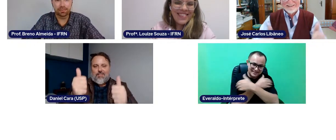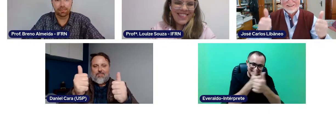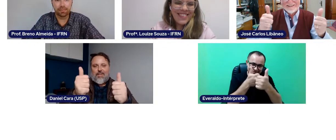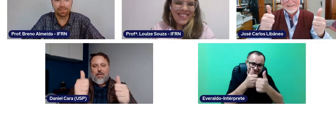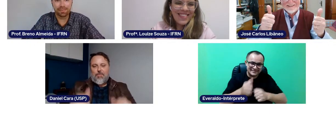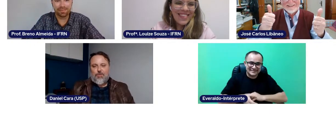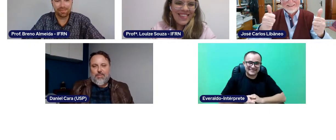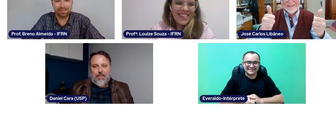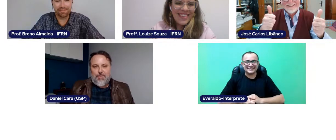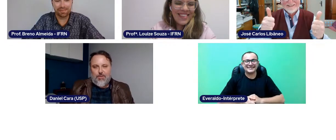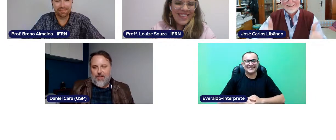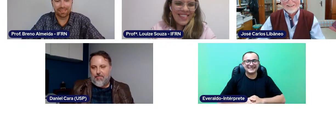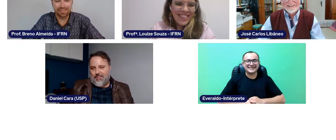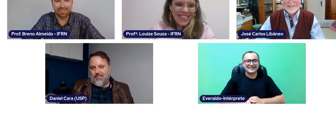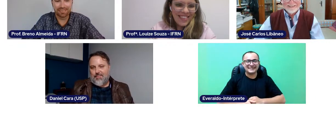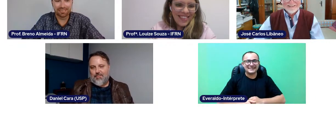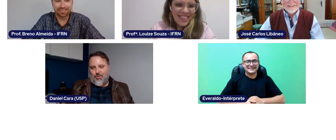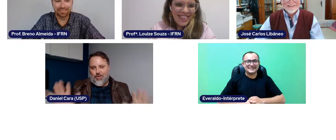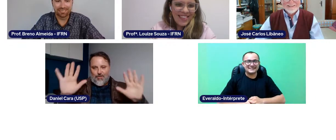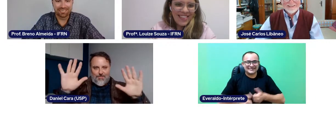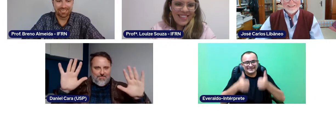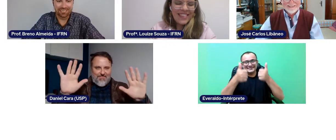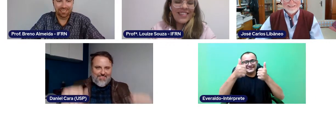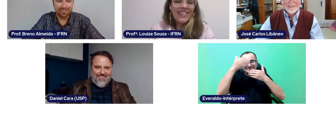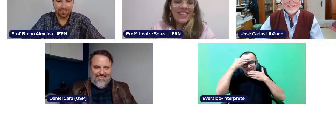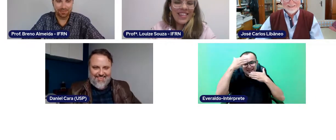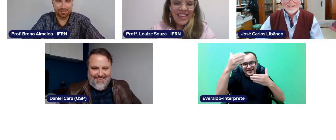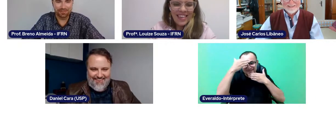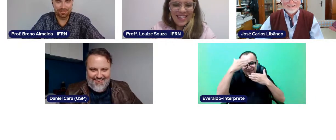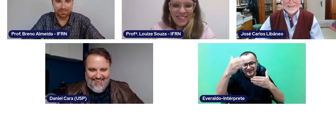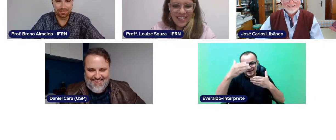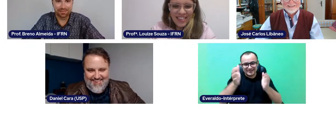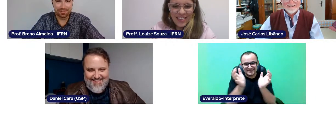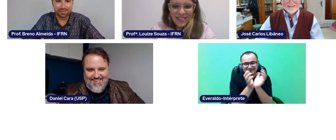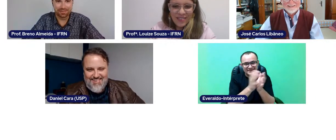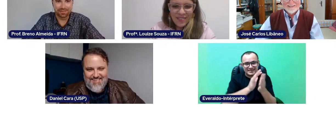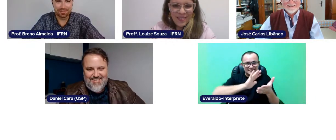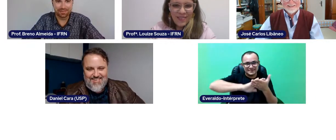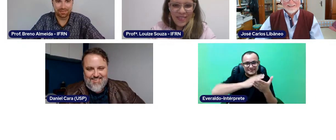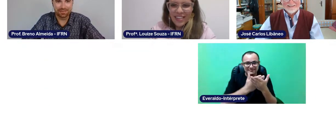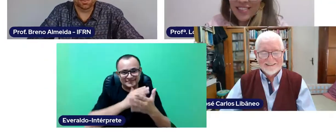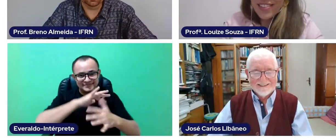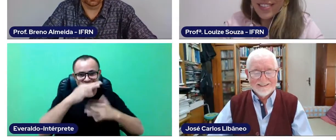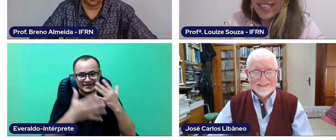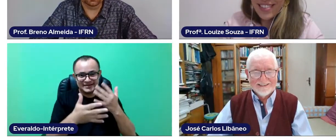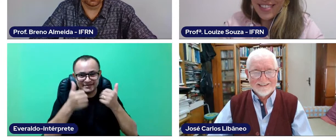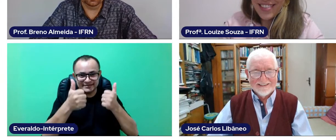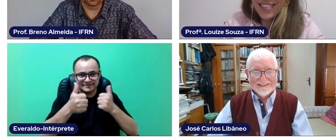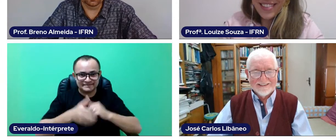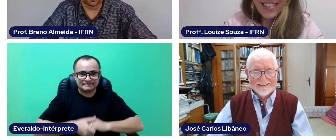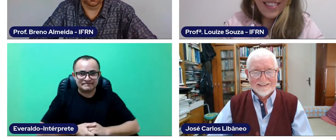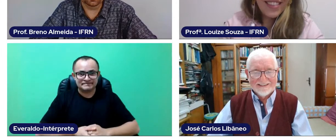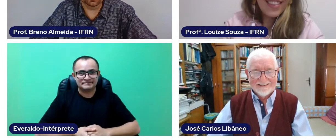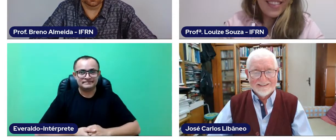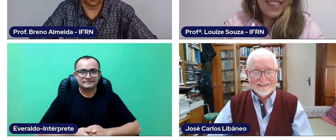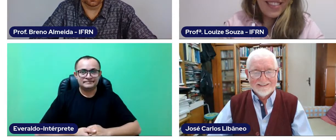Thank you to all the Libras (brazilian sign language) team. Bye! - Thank you!